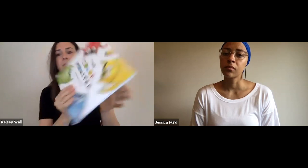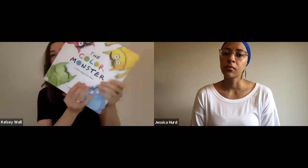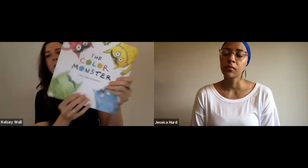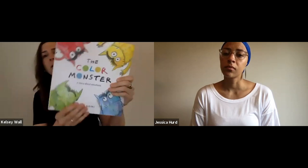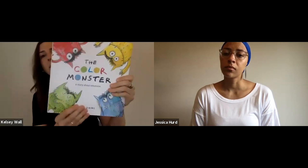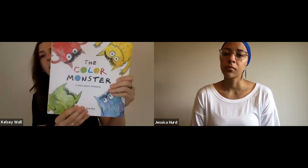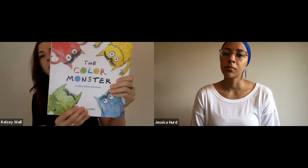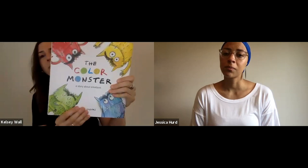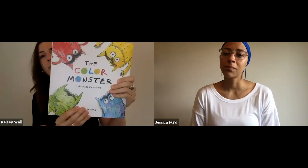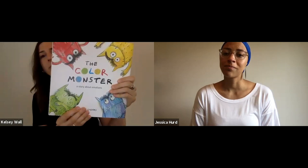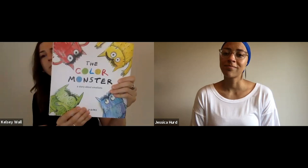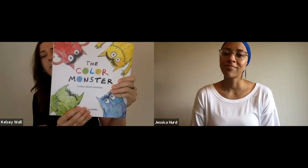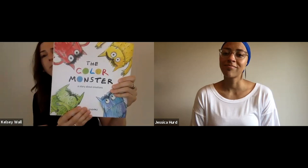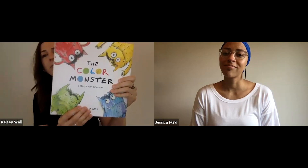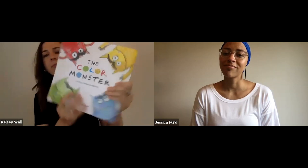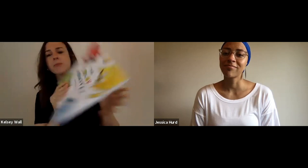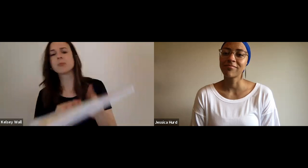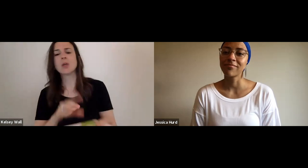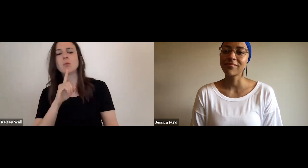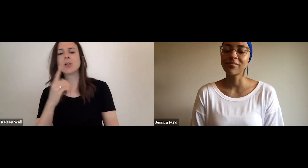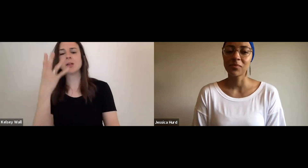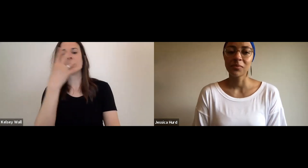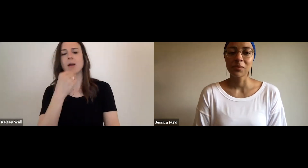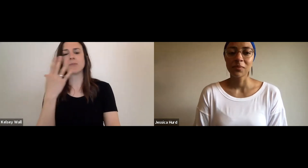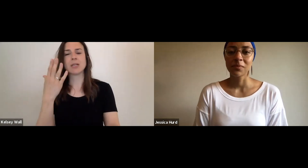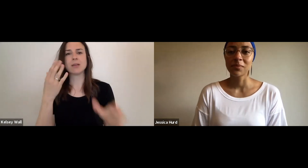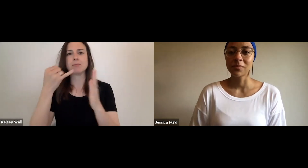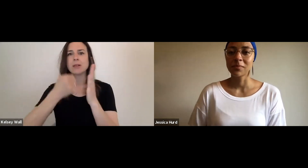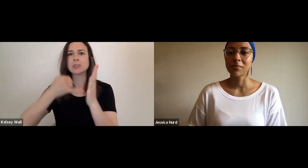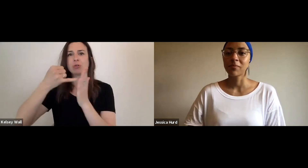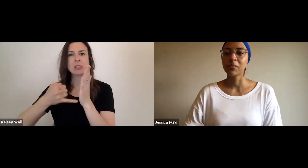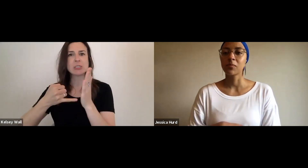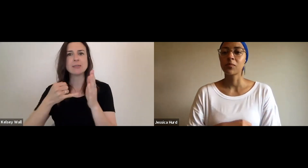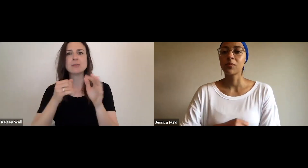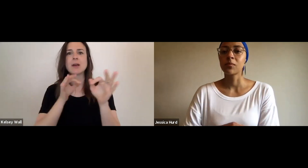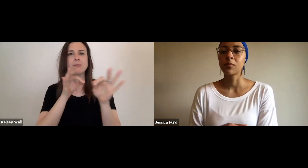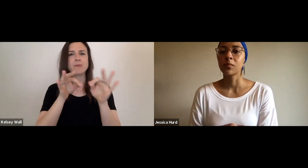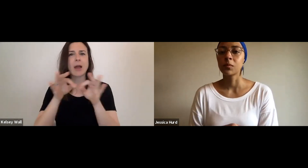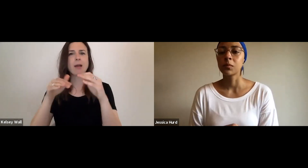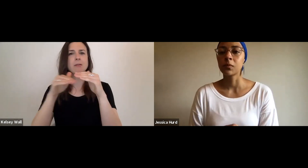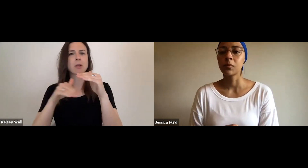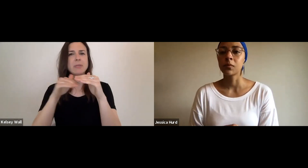Also, this is the book, "The Color Monster." Journal therapy can help, too.